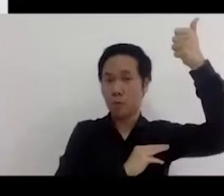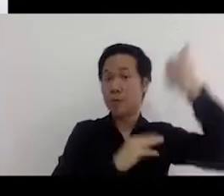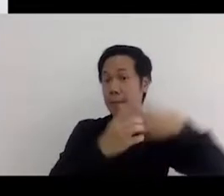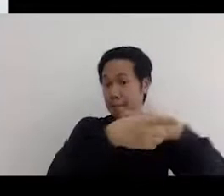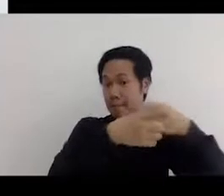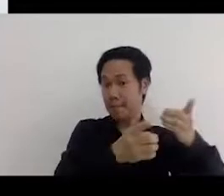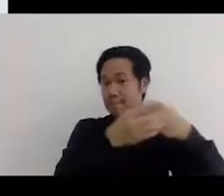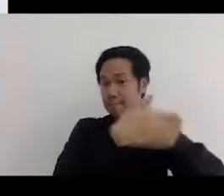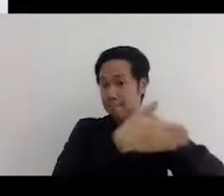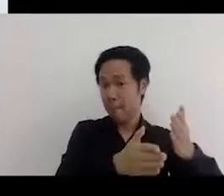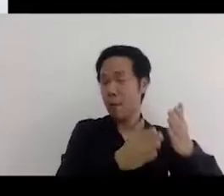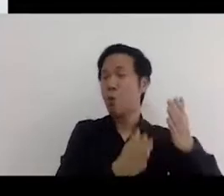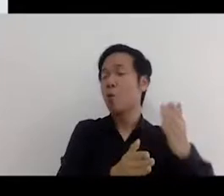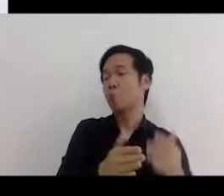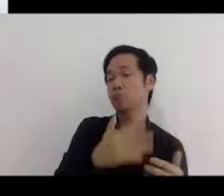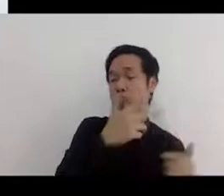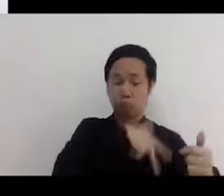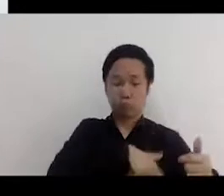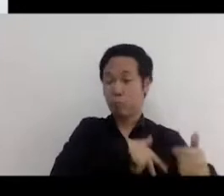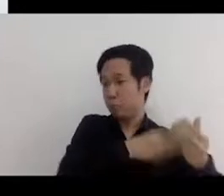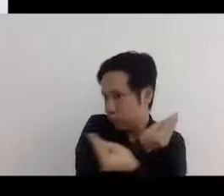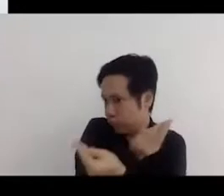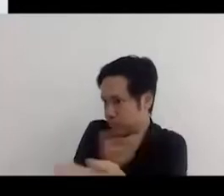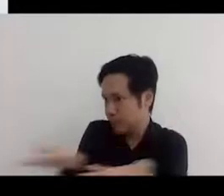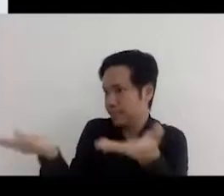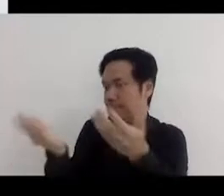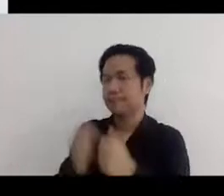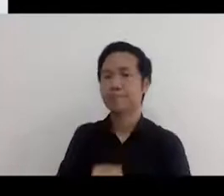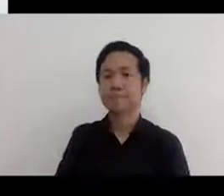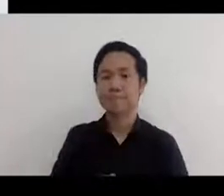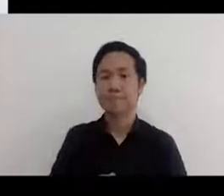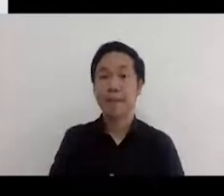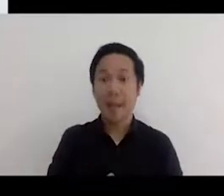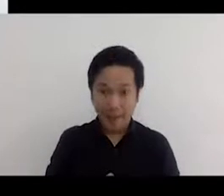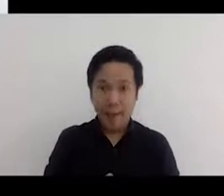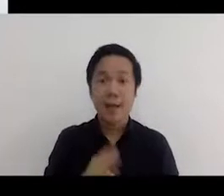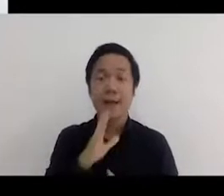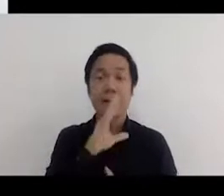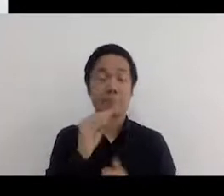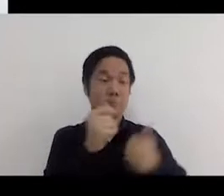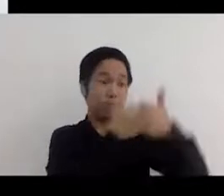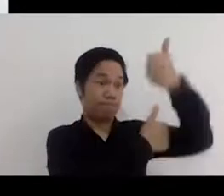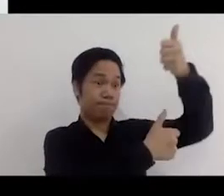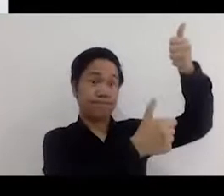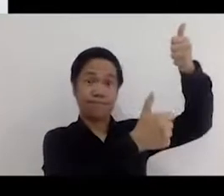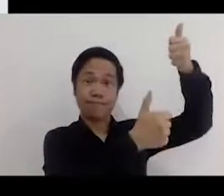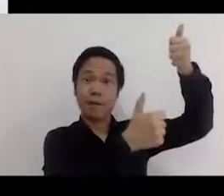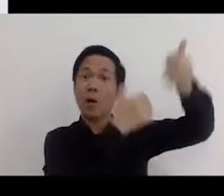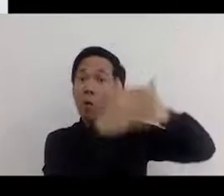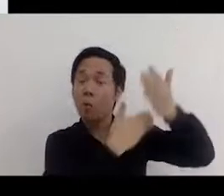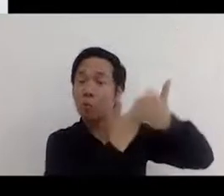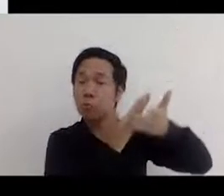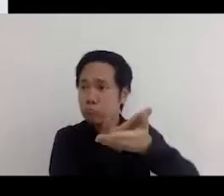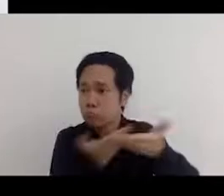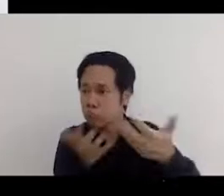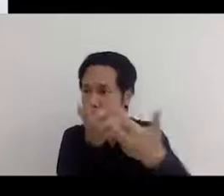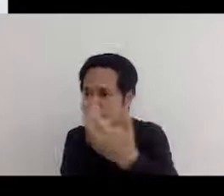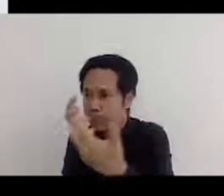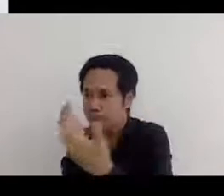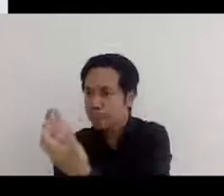accessible facilities for people with disabilities in quarantine centres and health facilities.